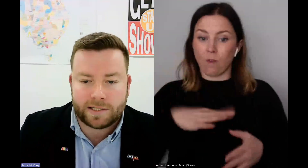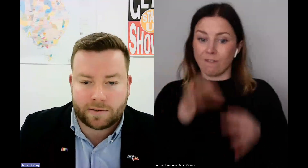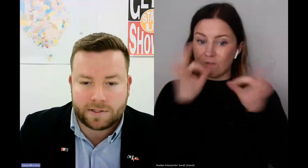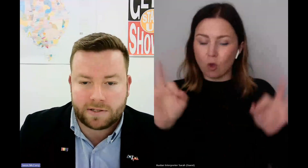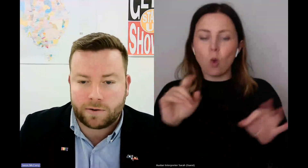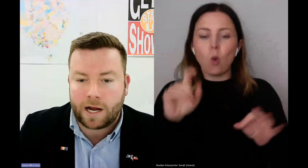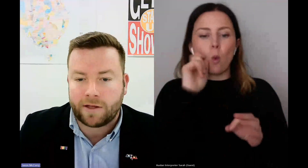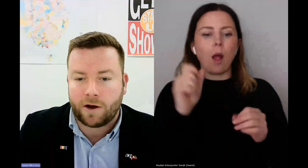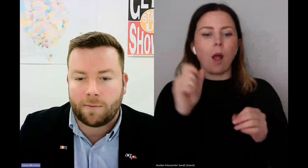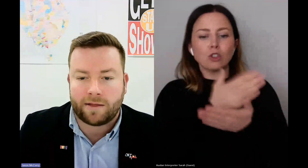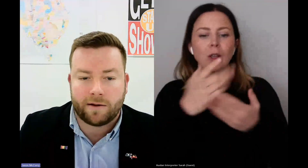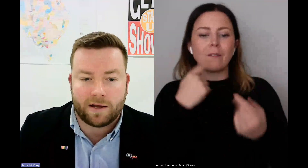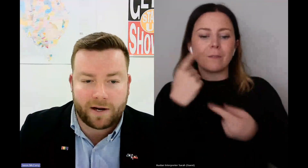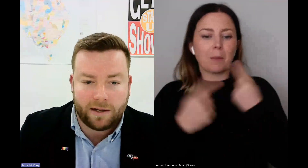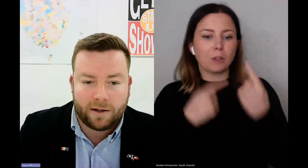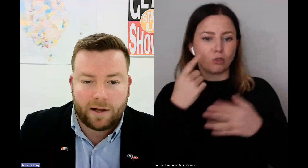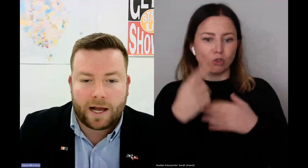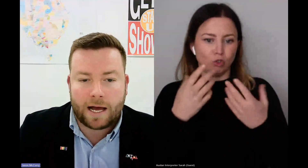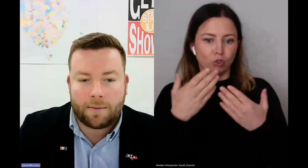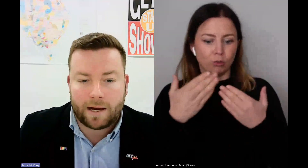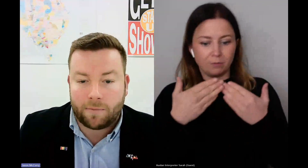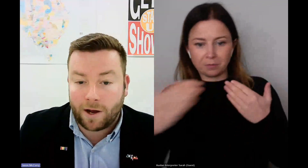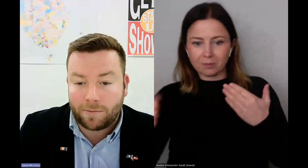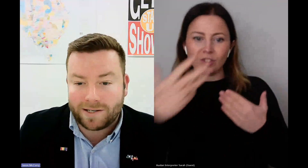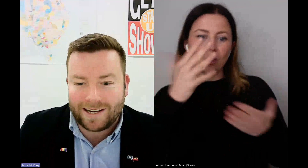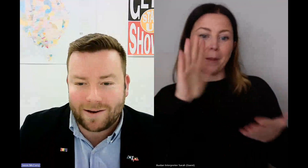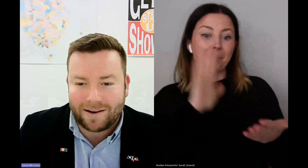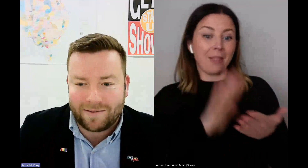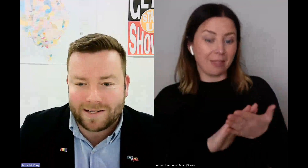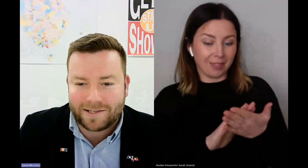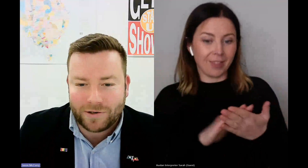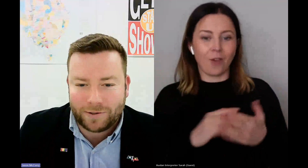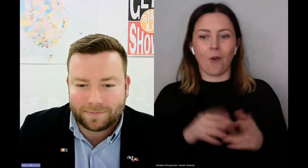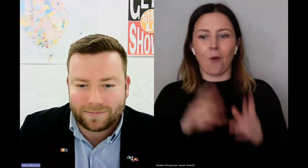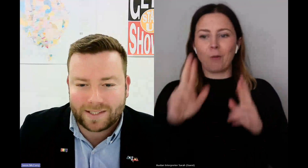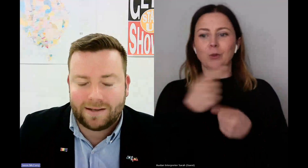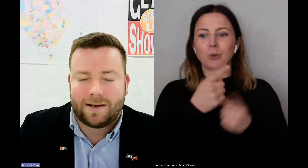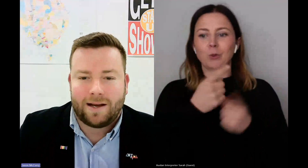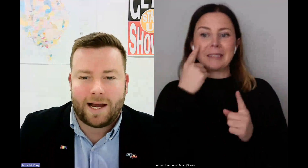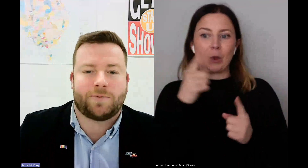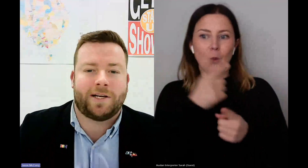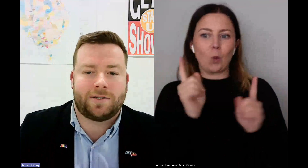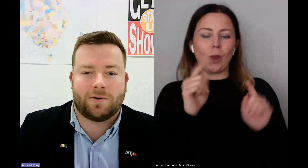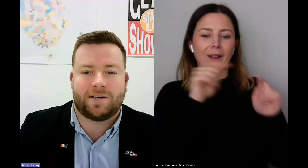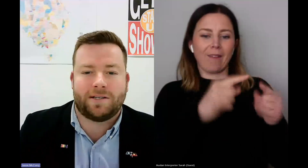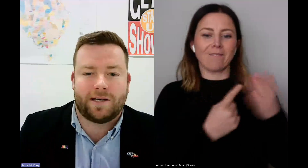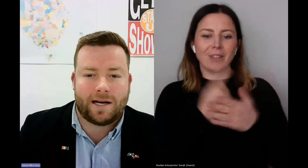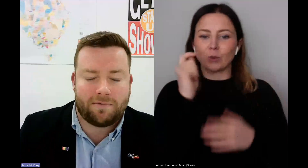resources throughout the 9 month delivery and we hope to see you at an event soon. As resources and